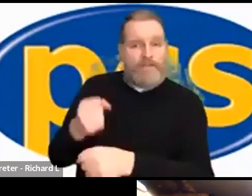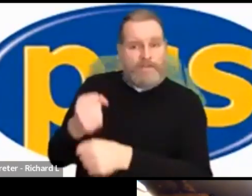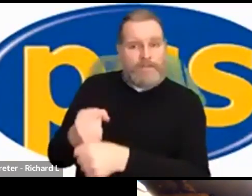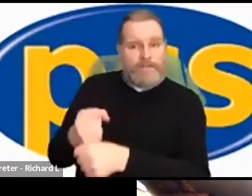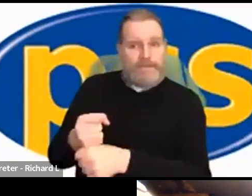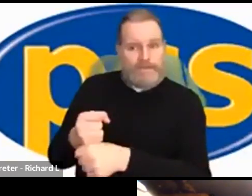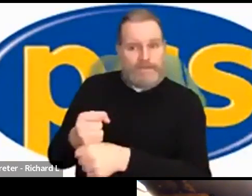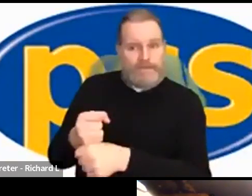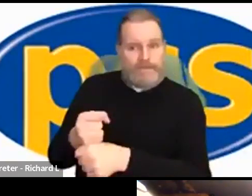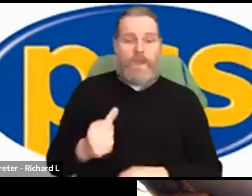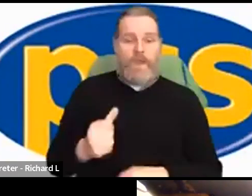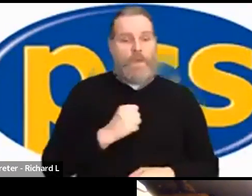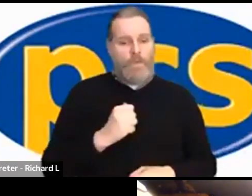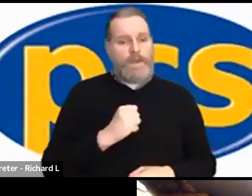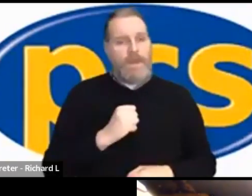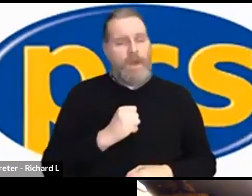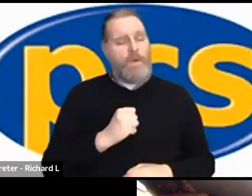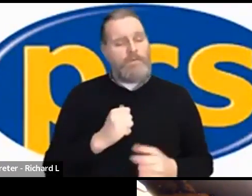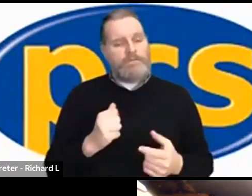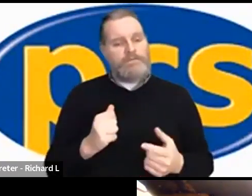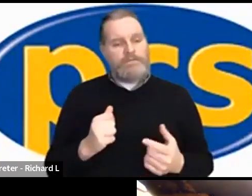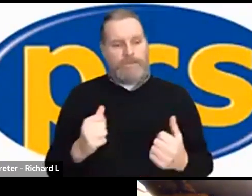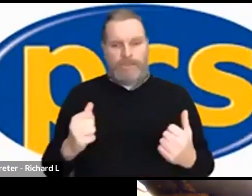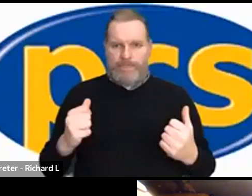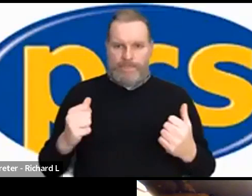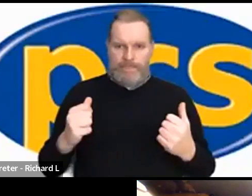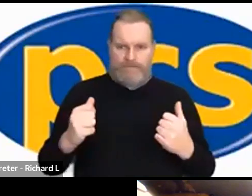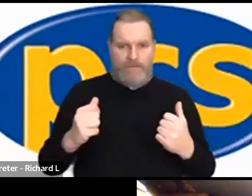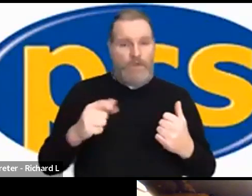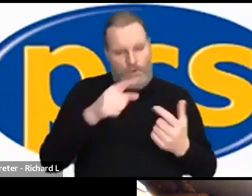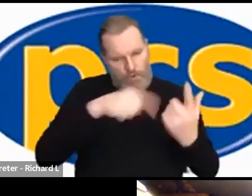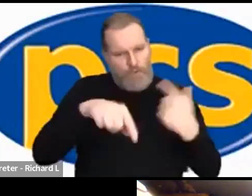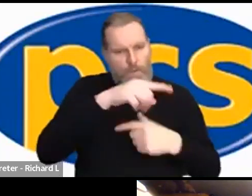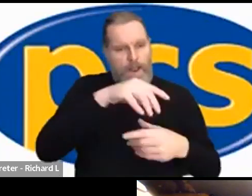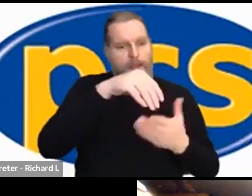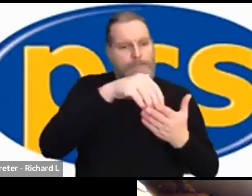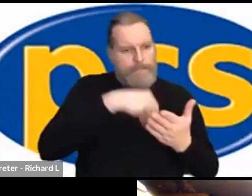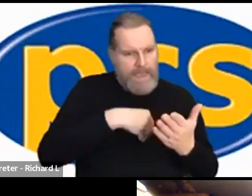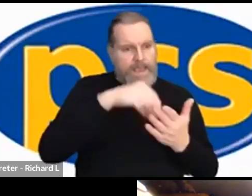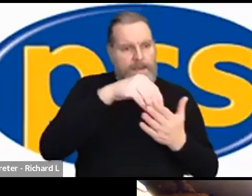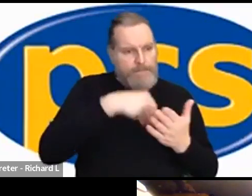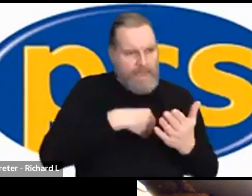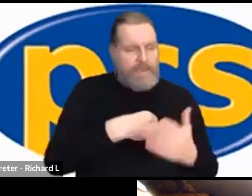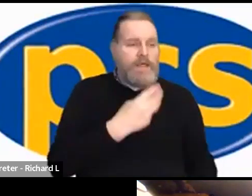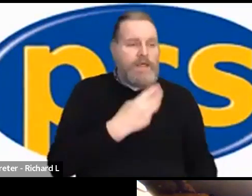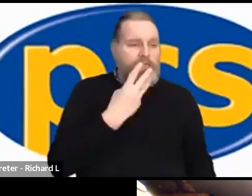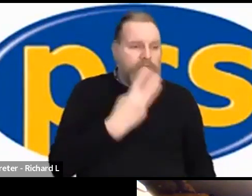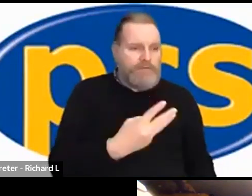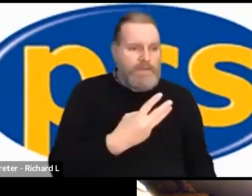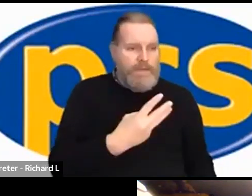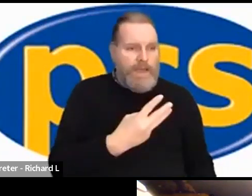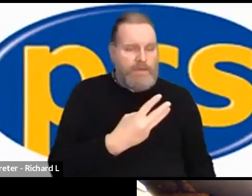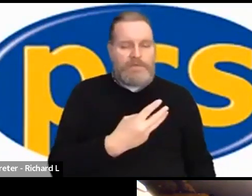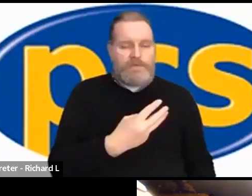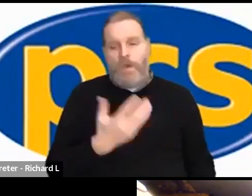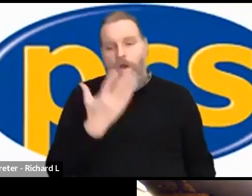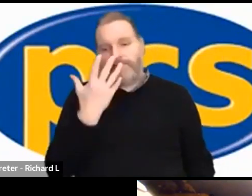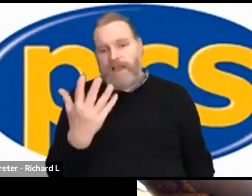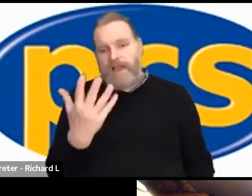we know that the levy , the , the temporary levy for 4 months a lot of people work as ople were concerned about, or they wondered, could they afford it